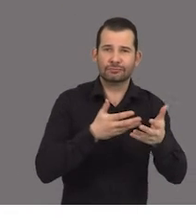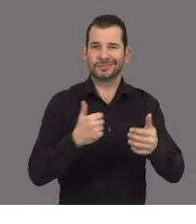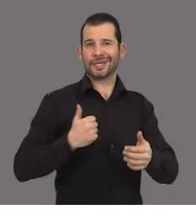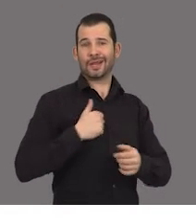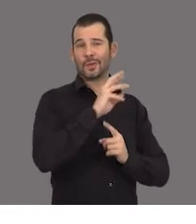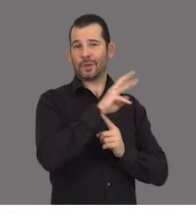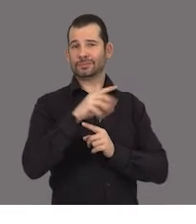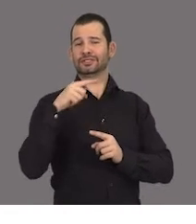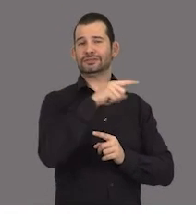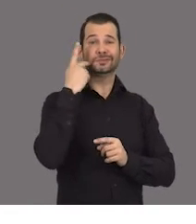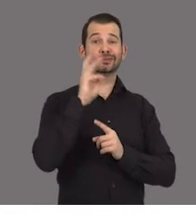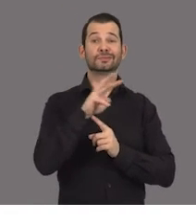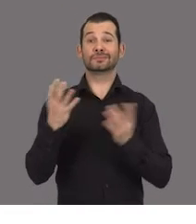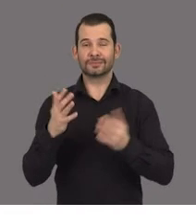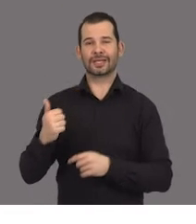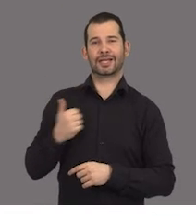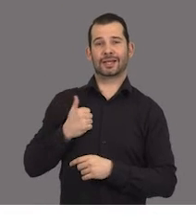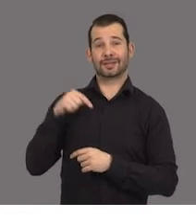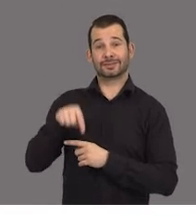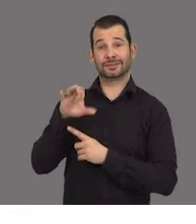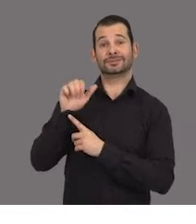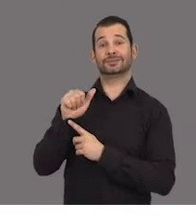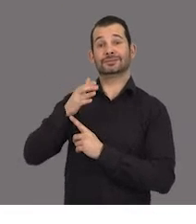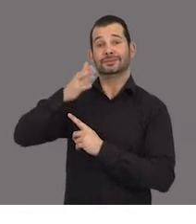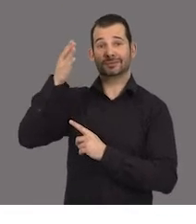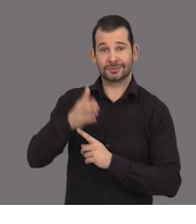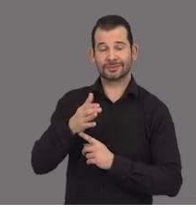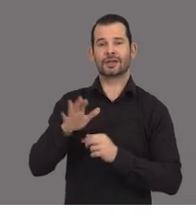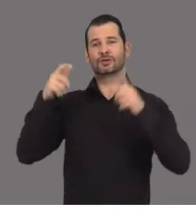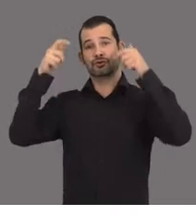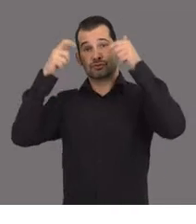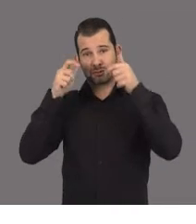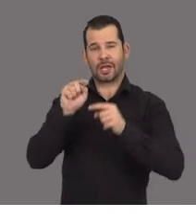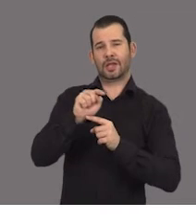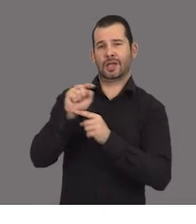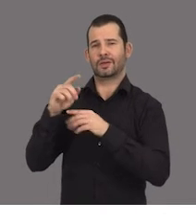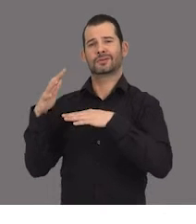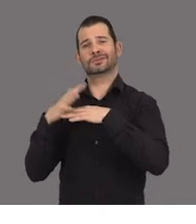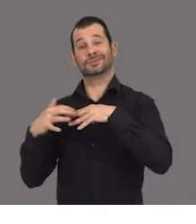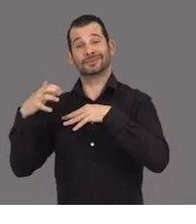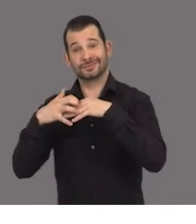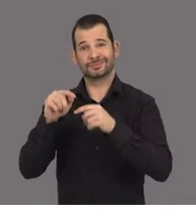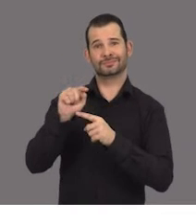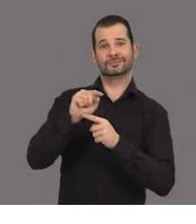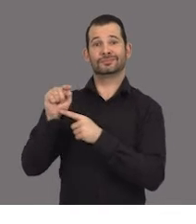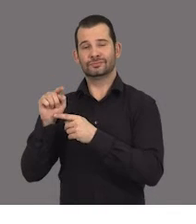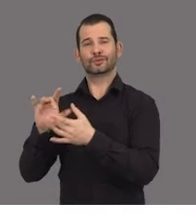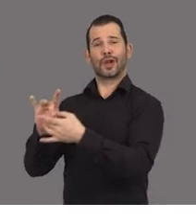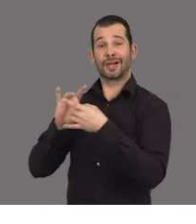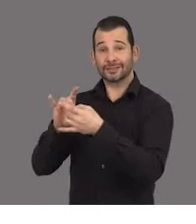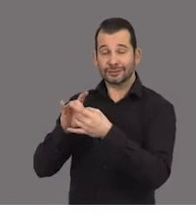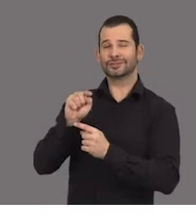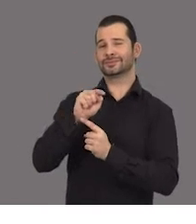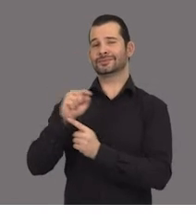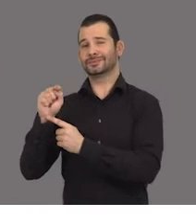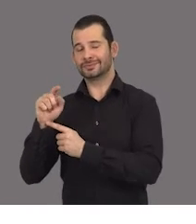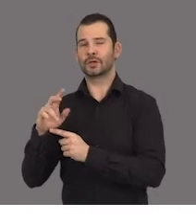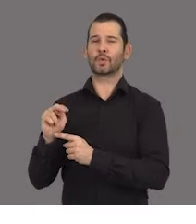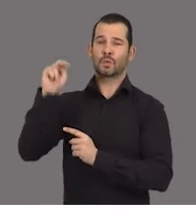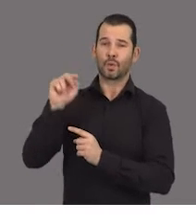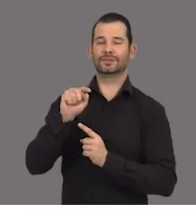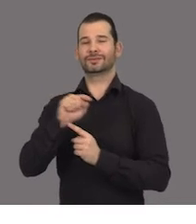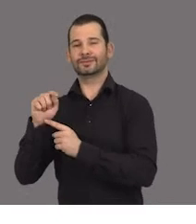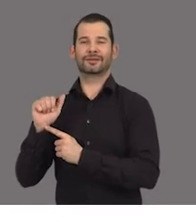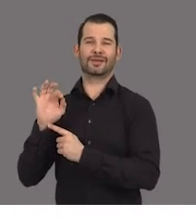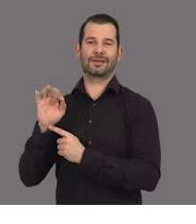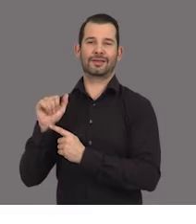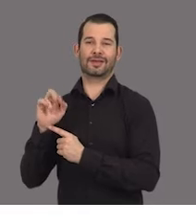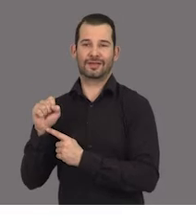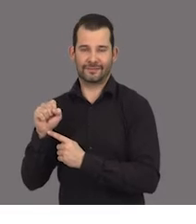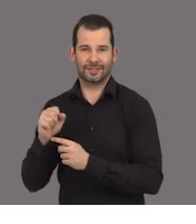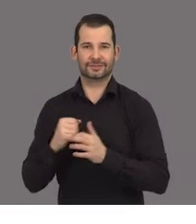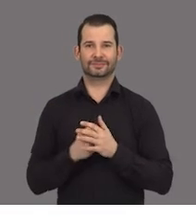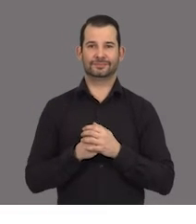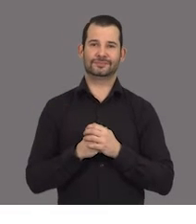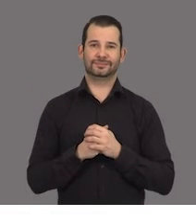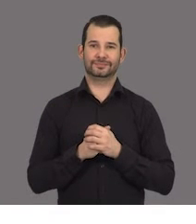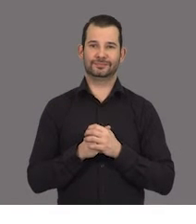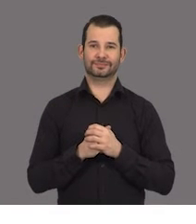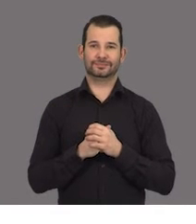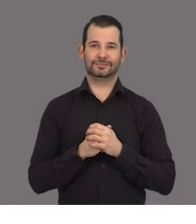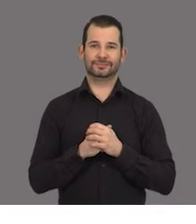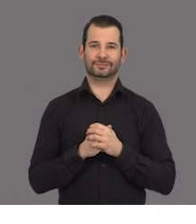canada.ca/crown-indigenous-relations-northern-affairs.